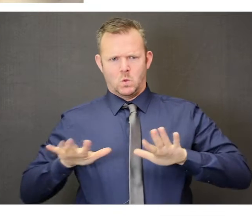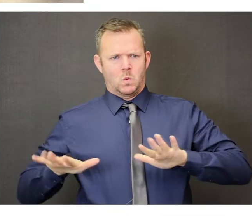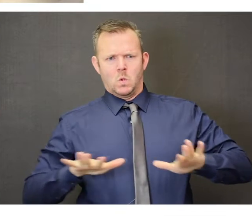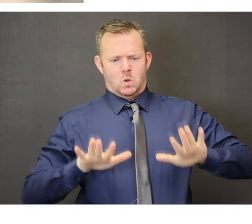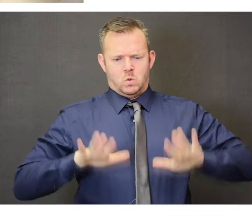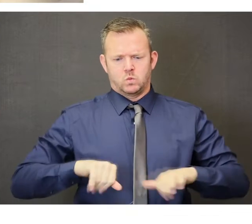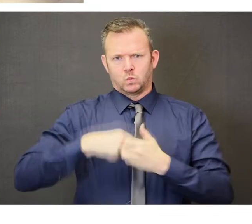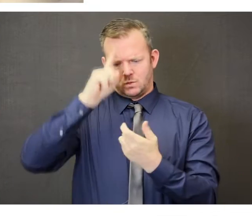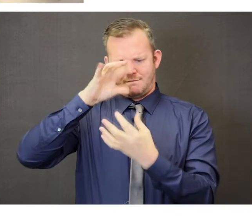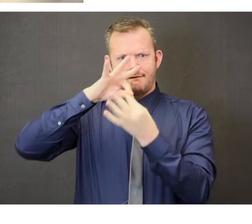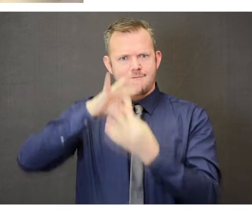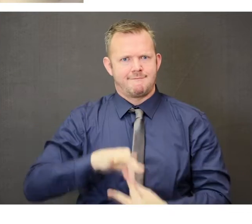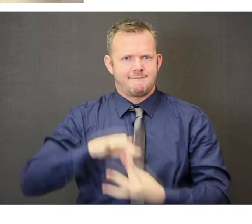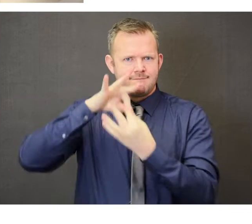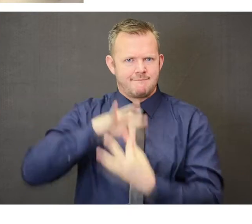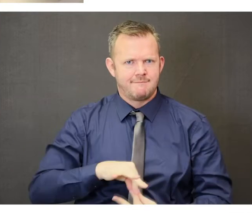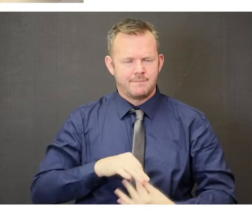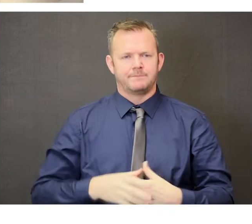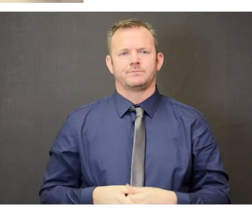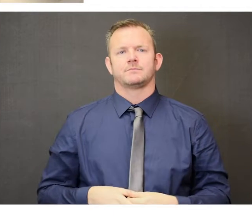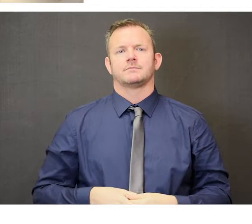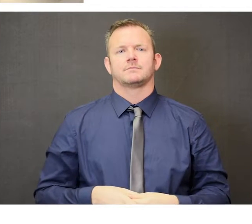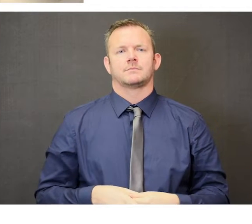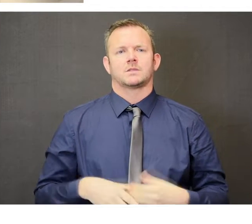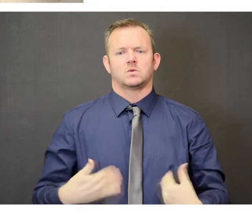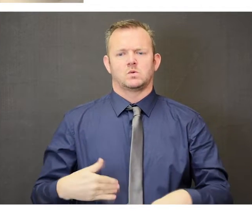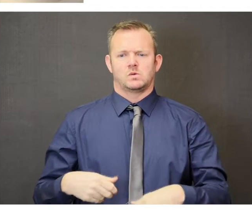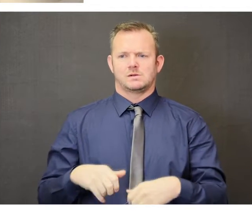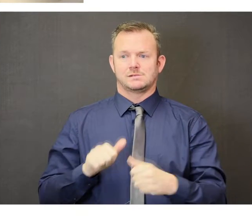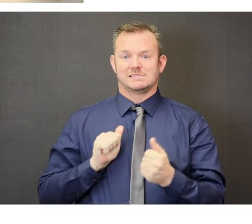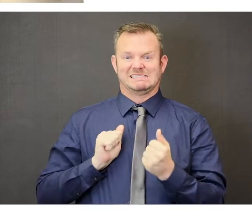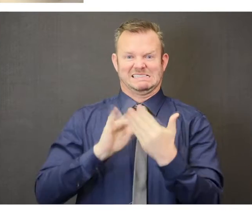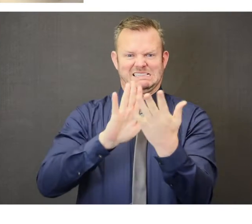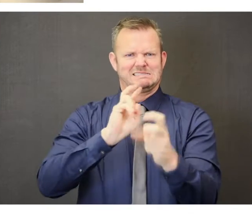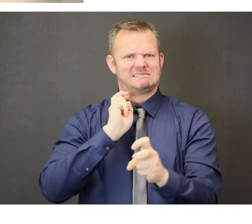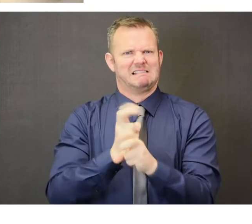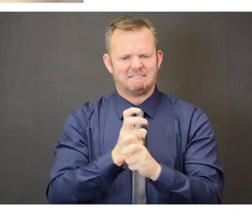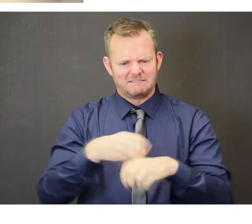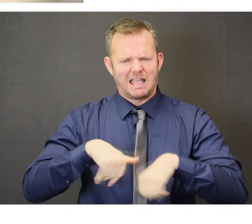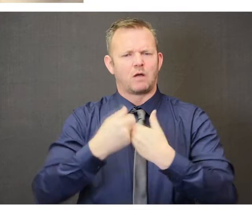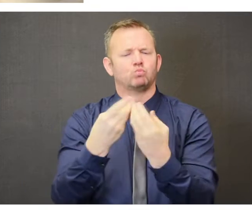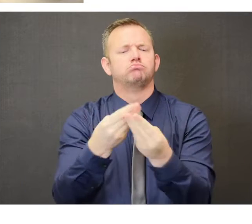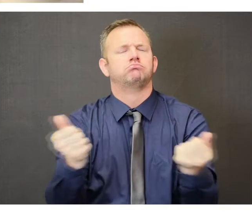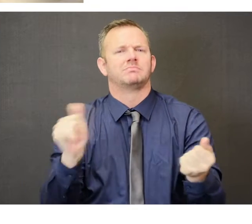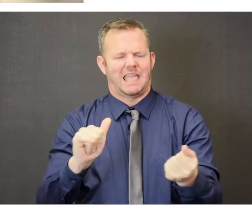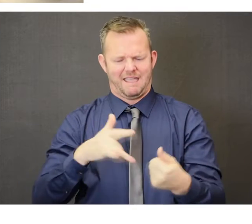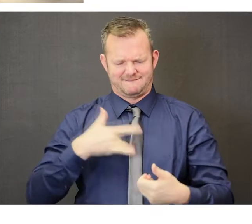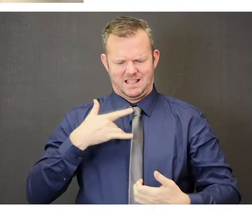manage this difficult situations And she has offered to help us with recording a